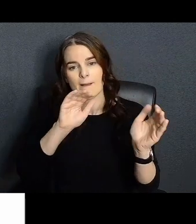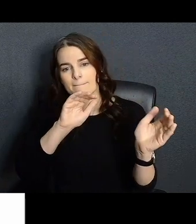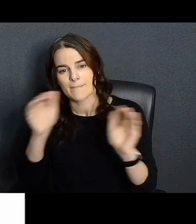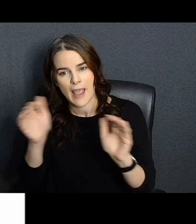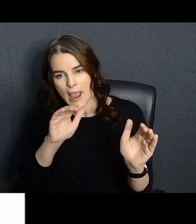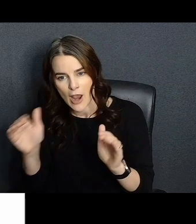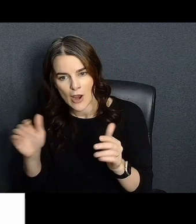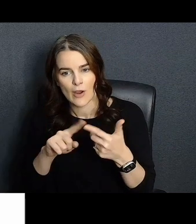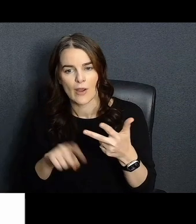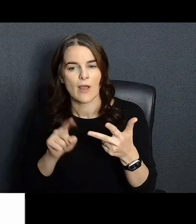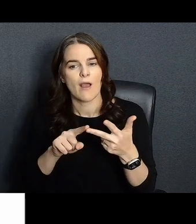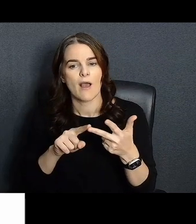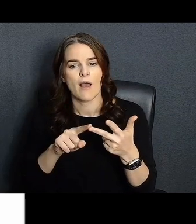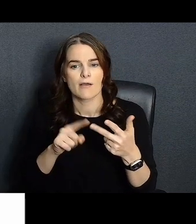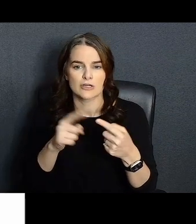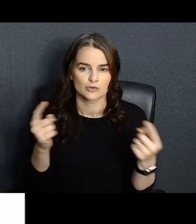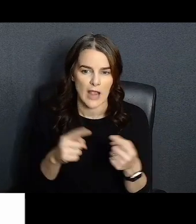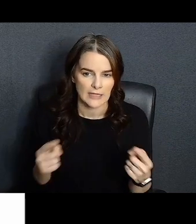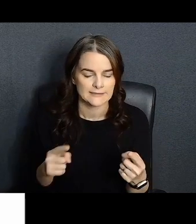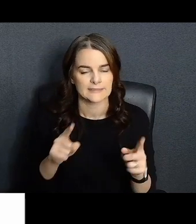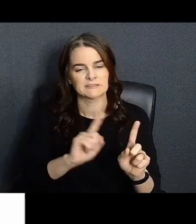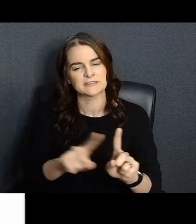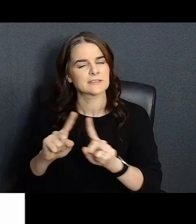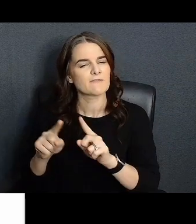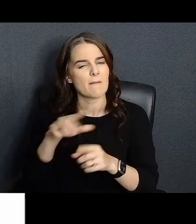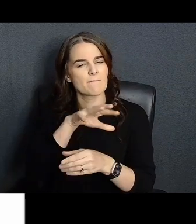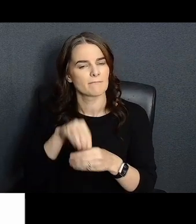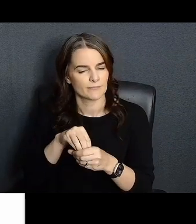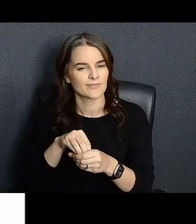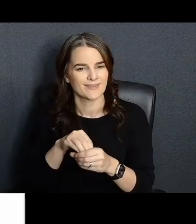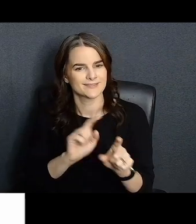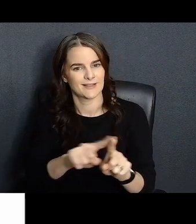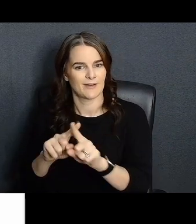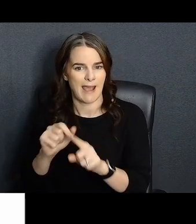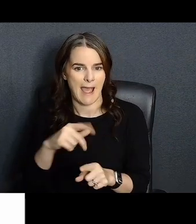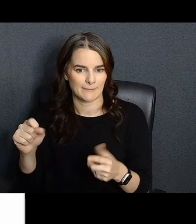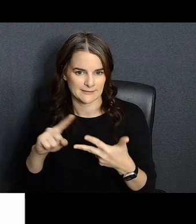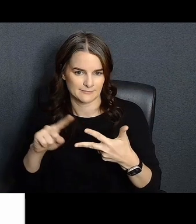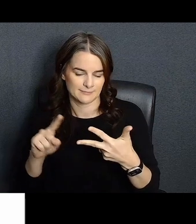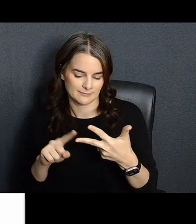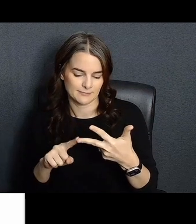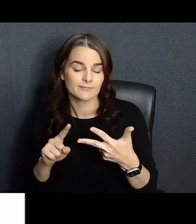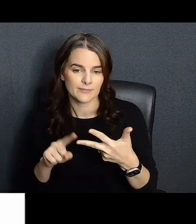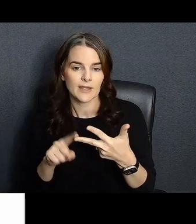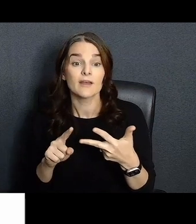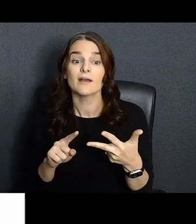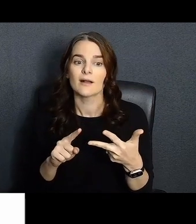some of the different elements about the specific apps. So describe a difference between, two or a couple